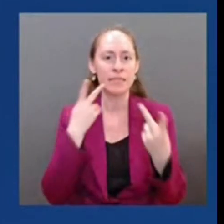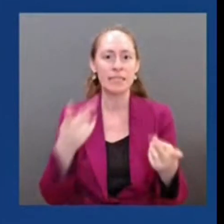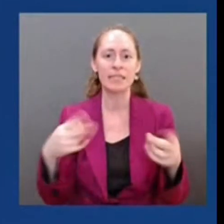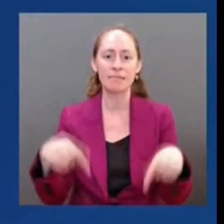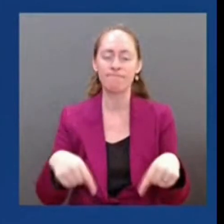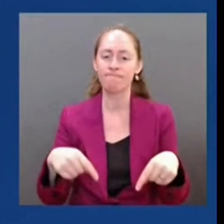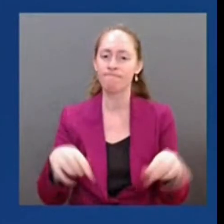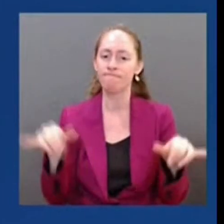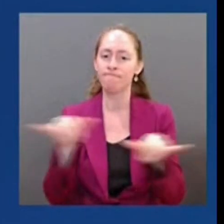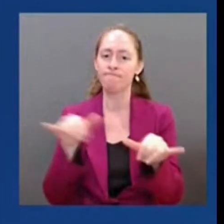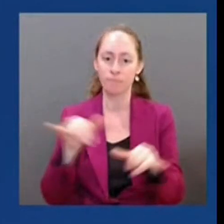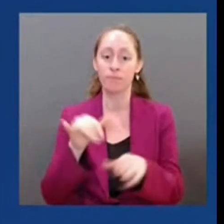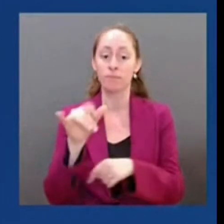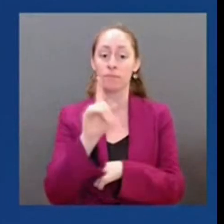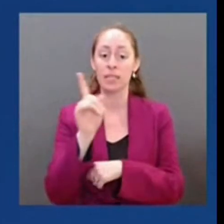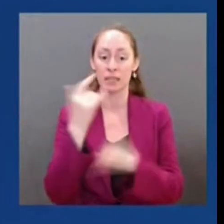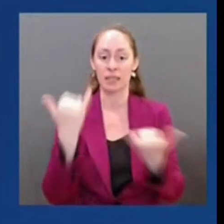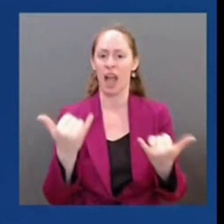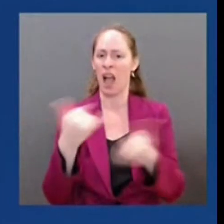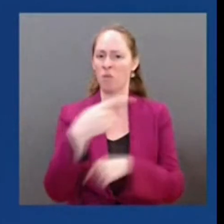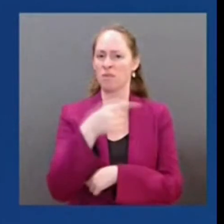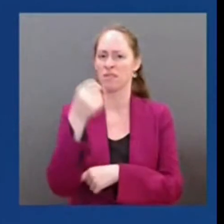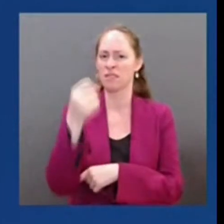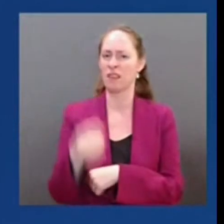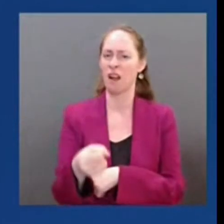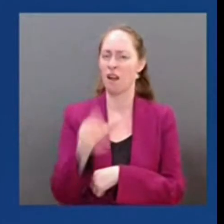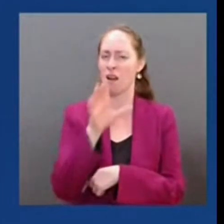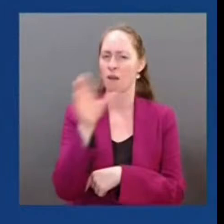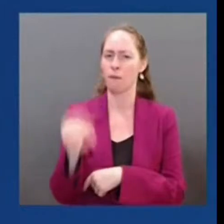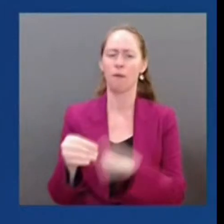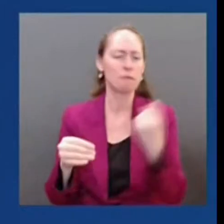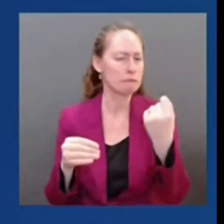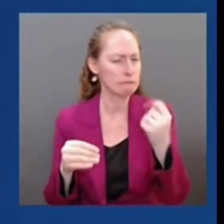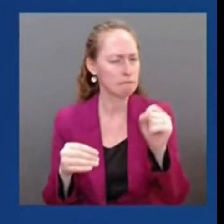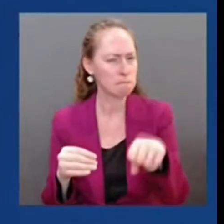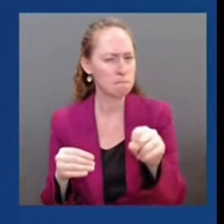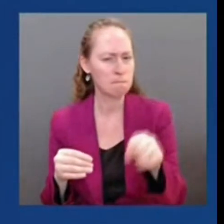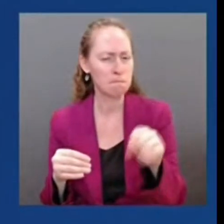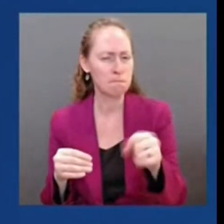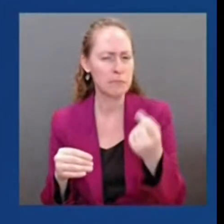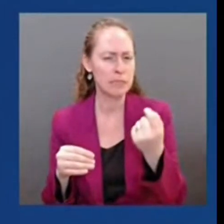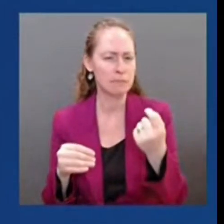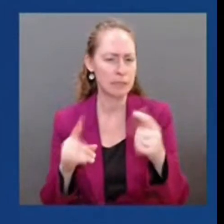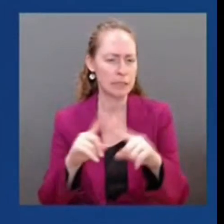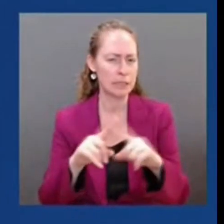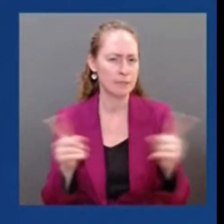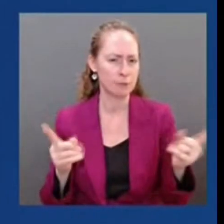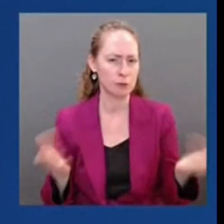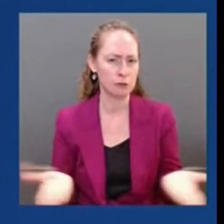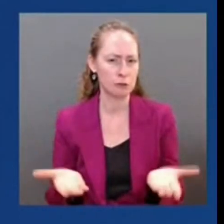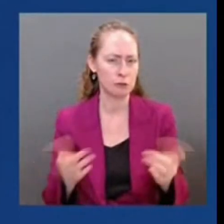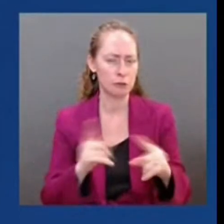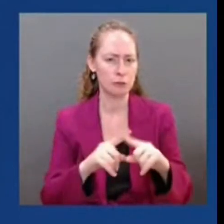REASON FOR THAT. HERE WE SEE THE SAME THING SOUTH AFRICA IS EXPERIENCING, BUT ONLY A LITTLE DIFFERENT